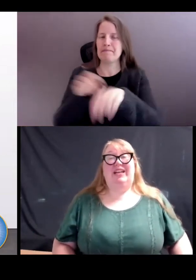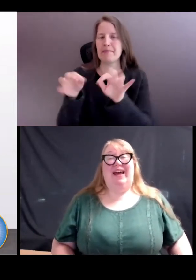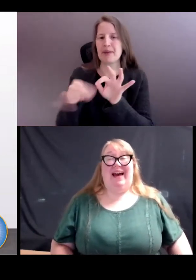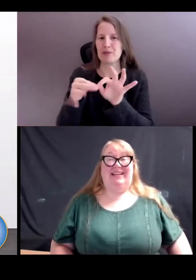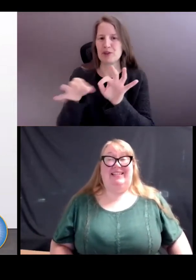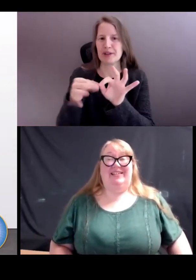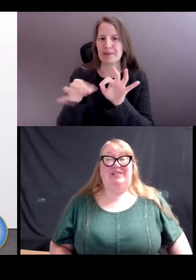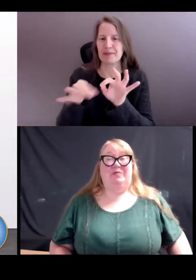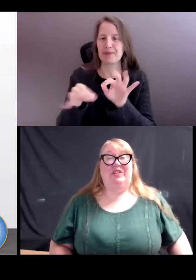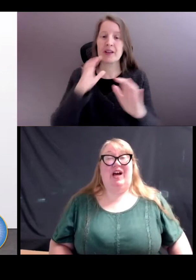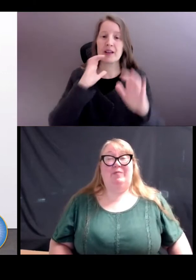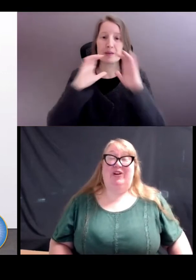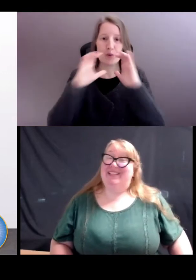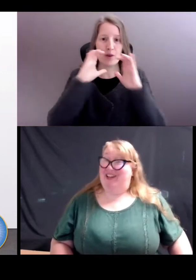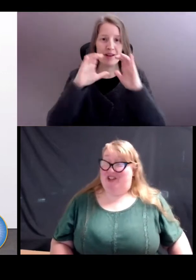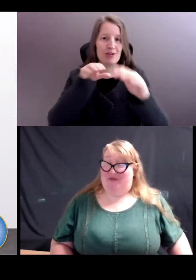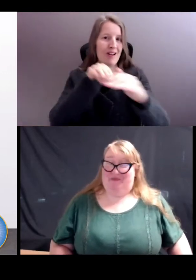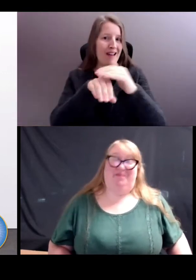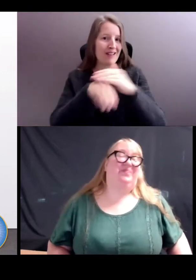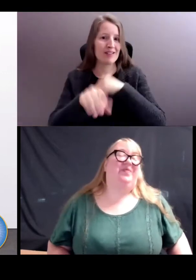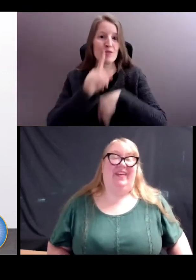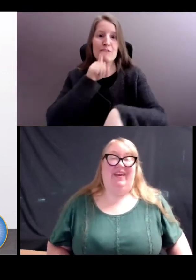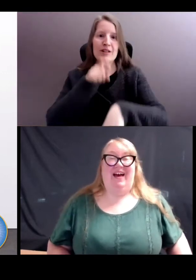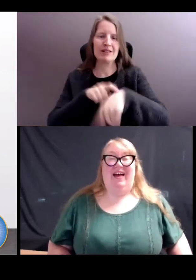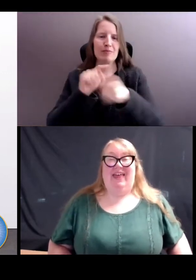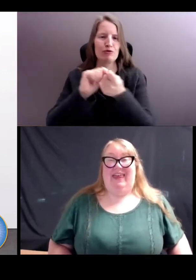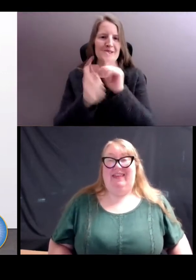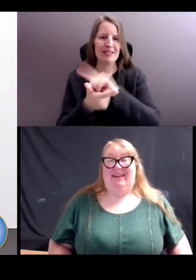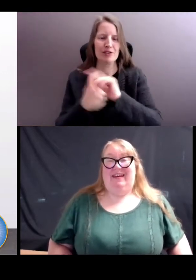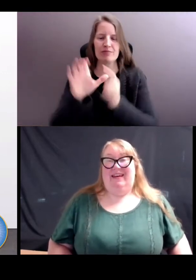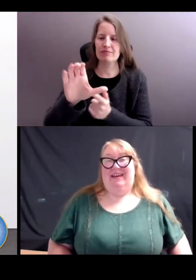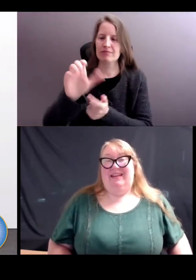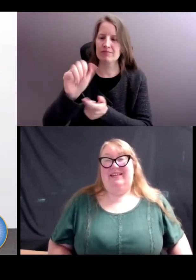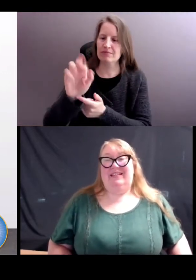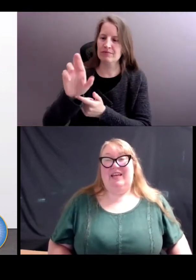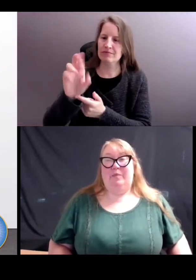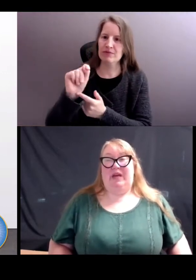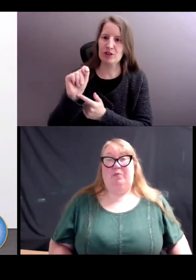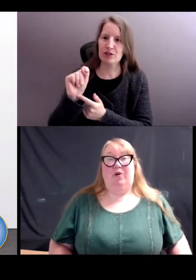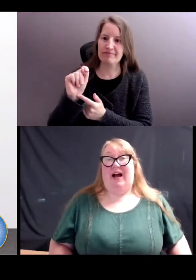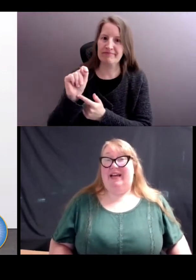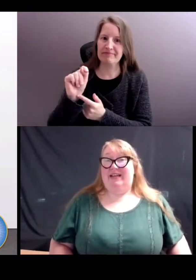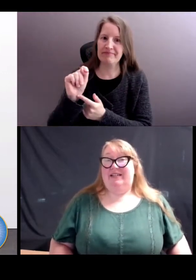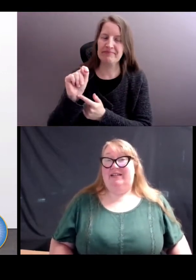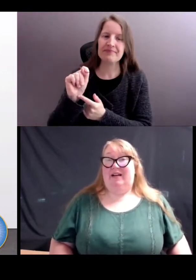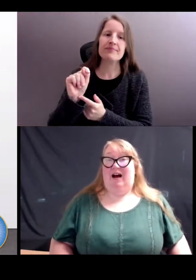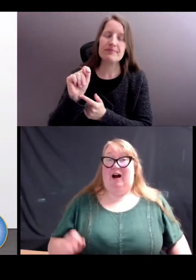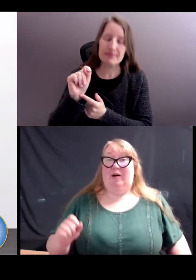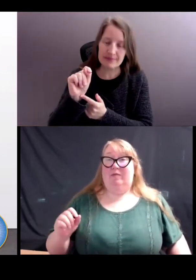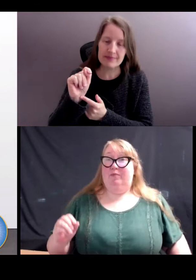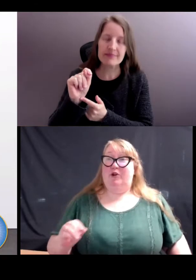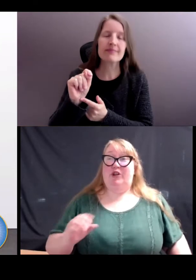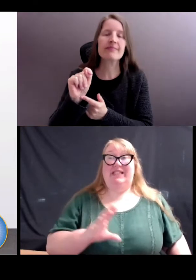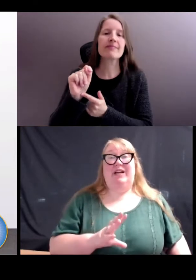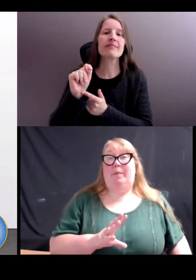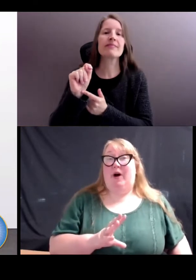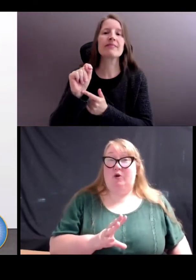Communication access realtime translation This can be provided projected up on to a